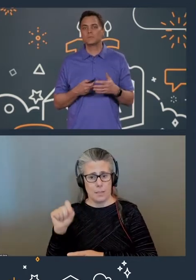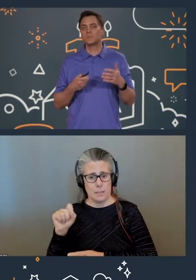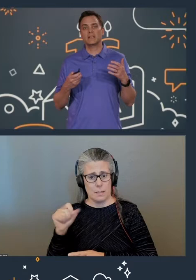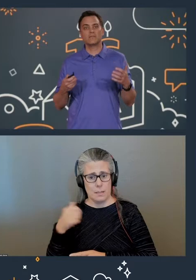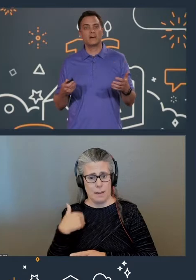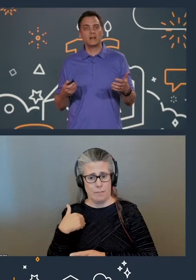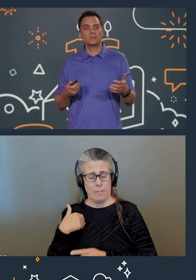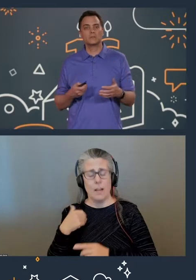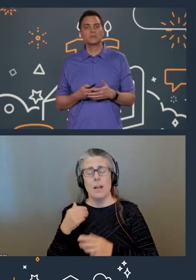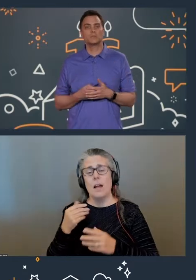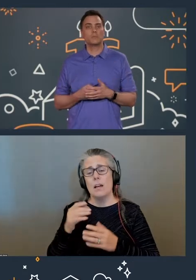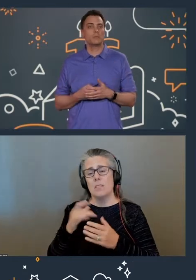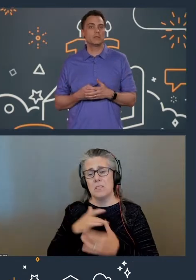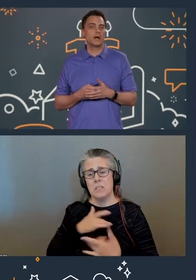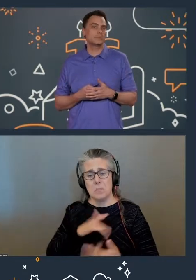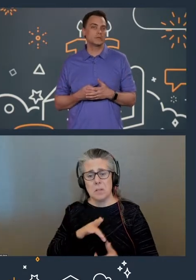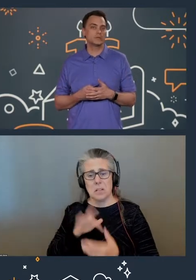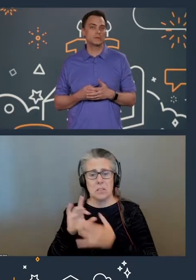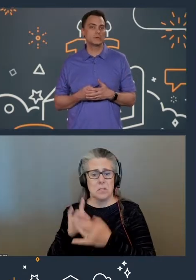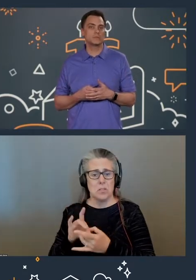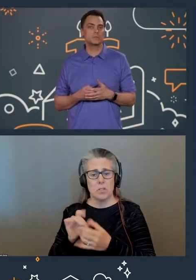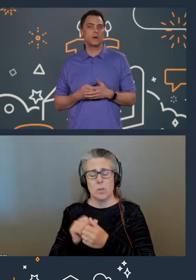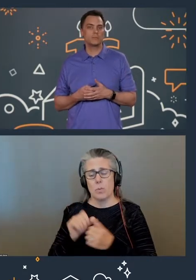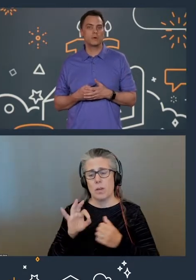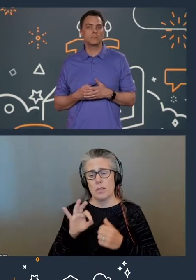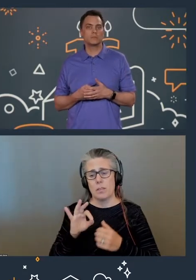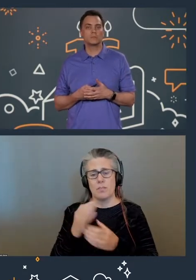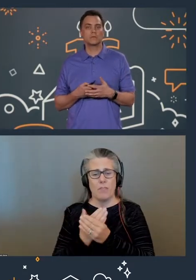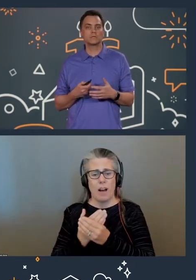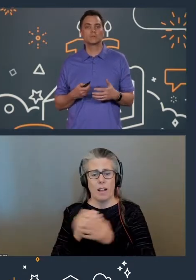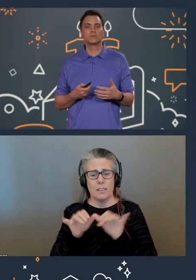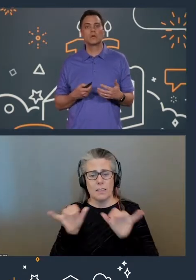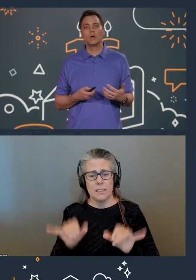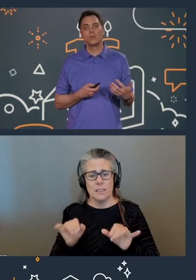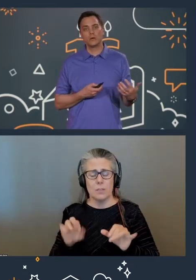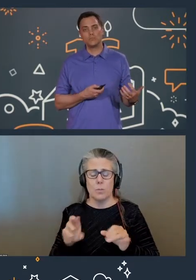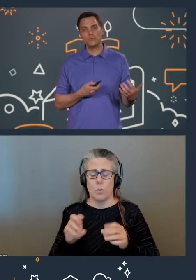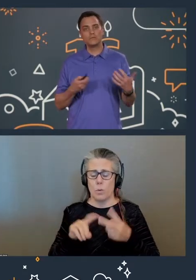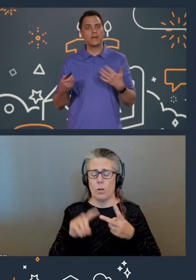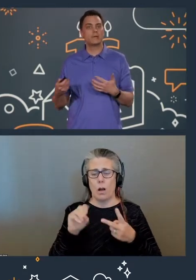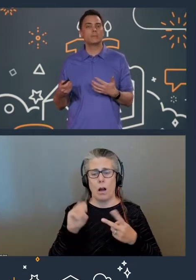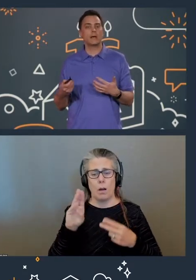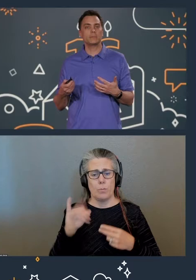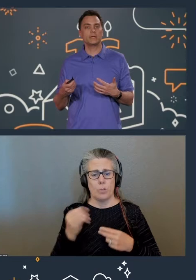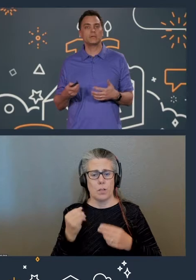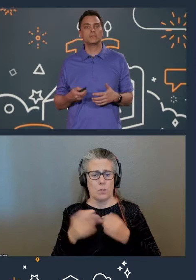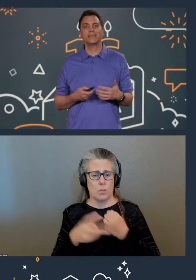with something like a file system, or maybe an object storage system, on-premises, and customers wanna move that application